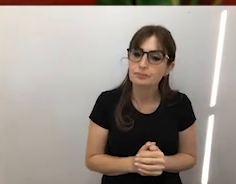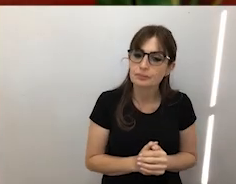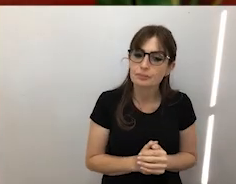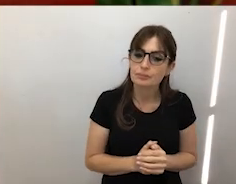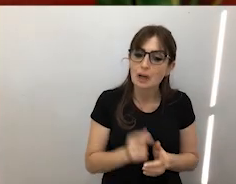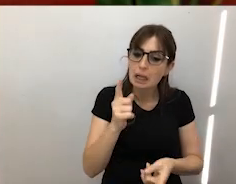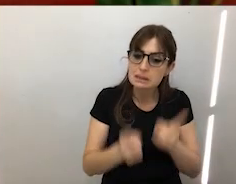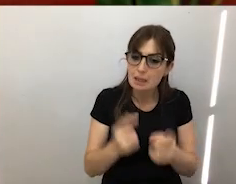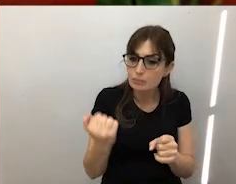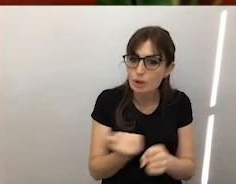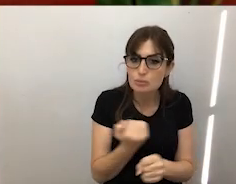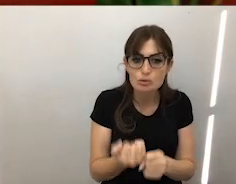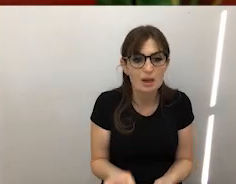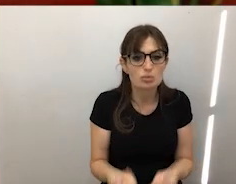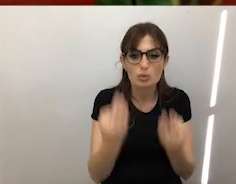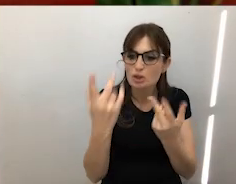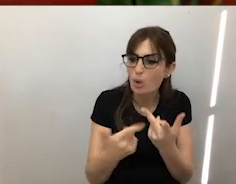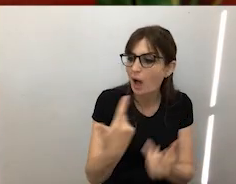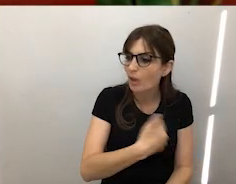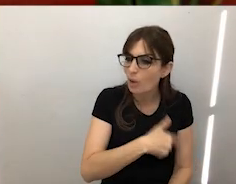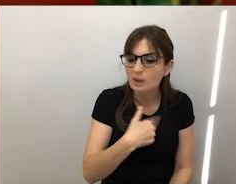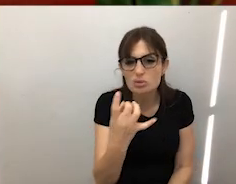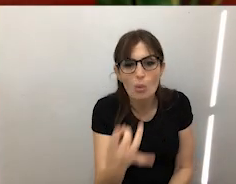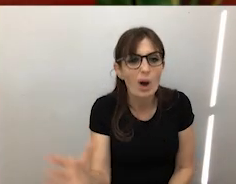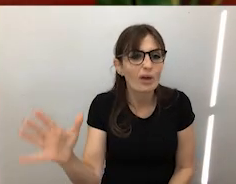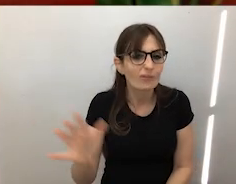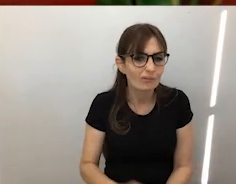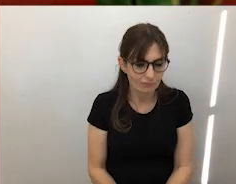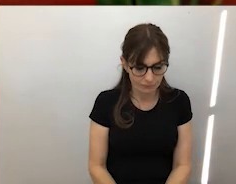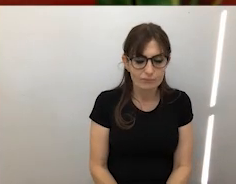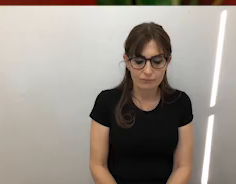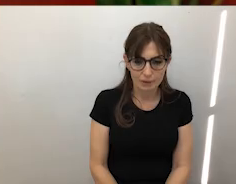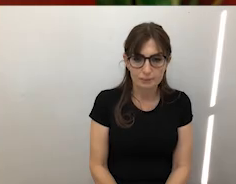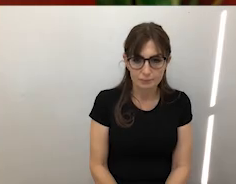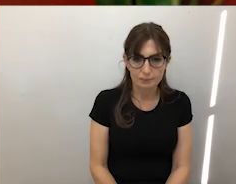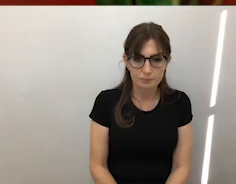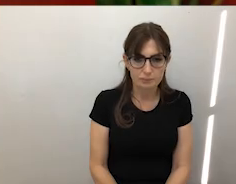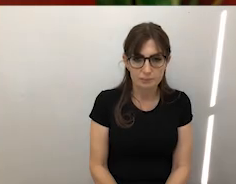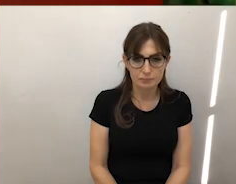of income will be earned without any further obligations on the organisation to do or deliver anything.